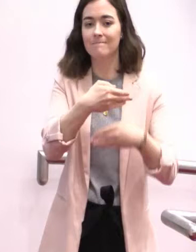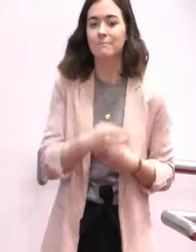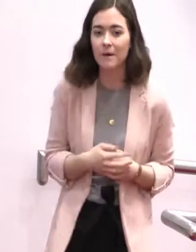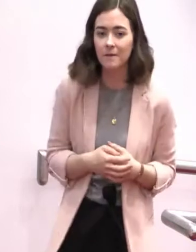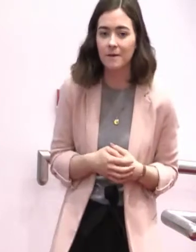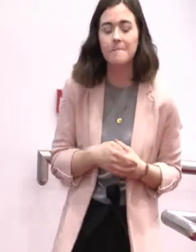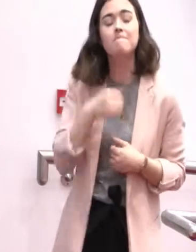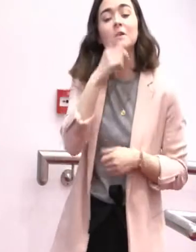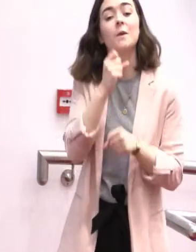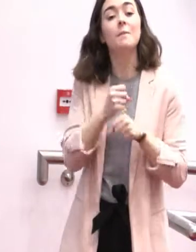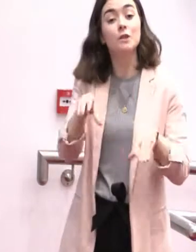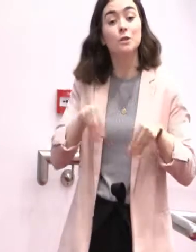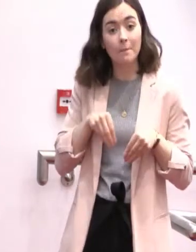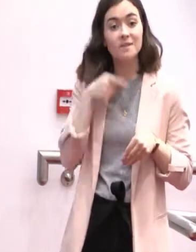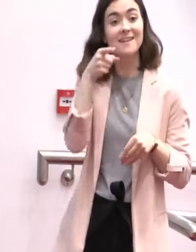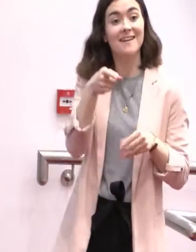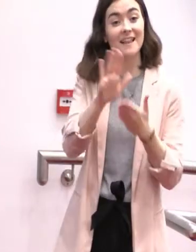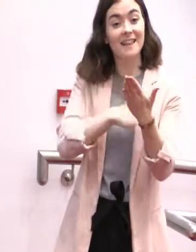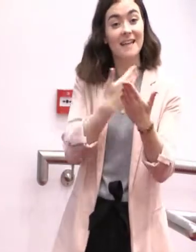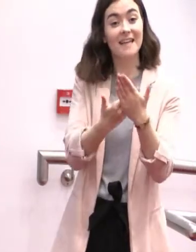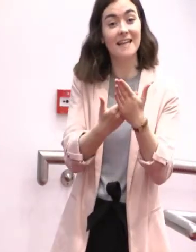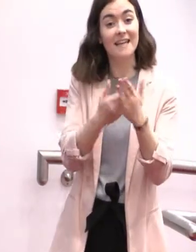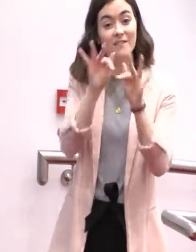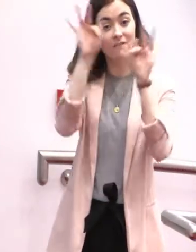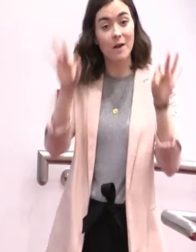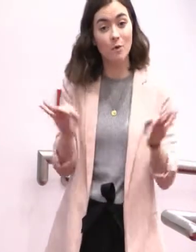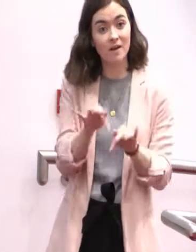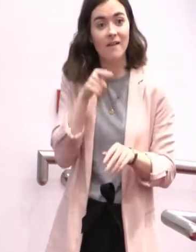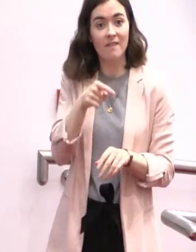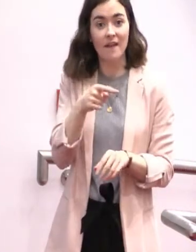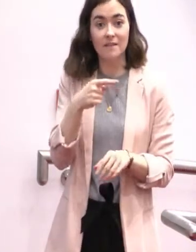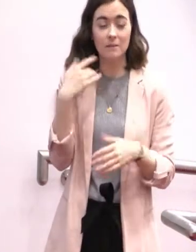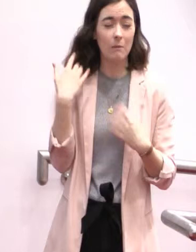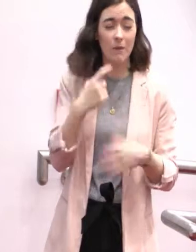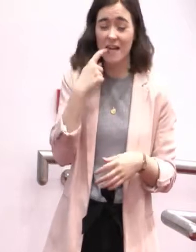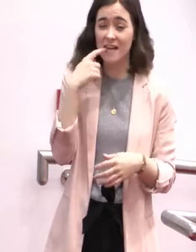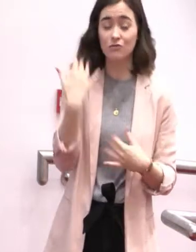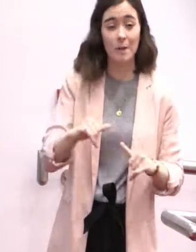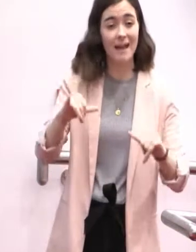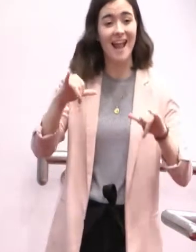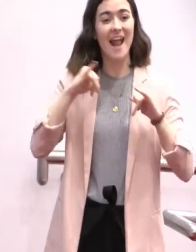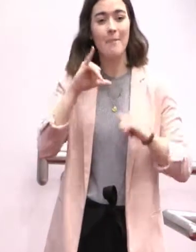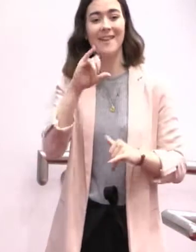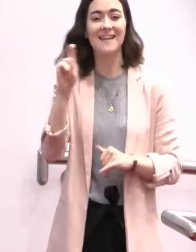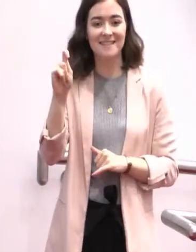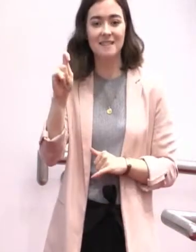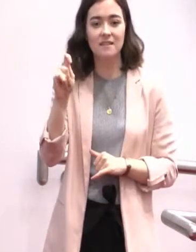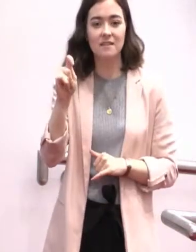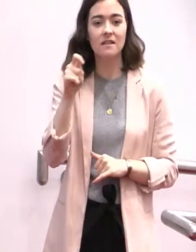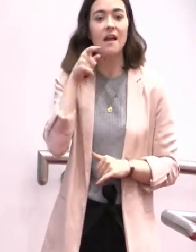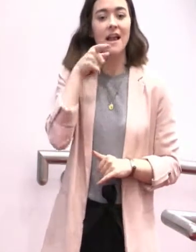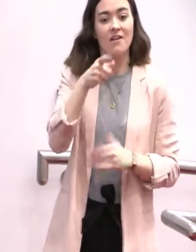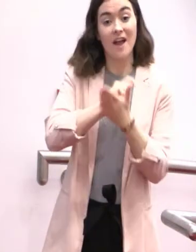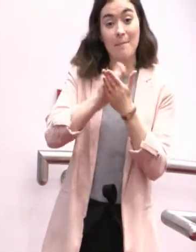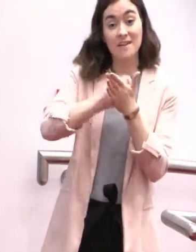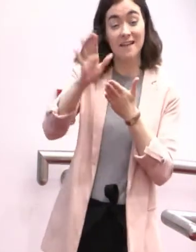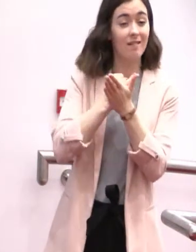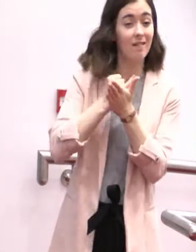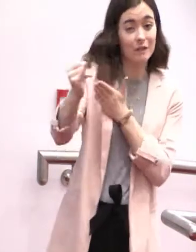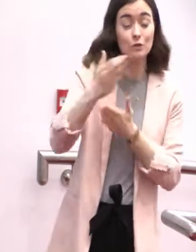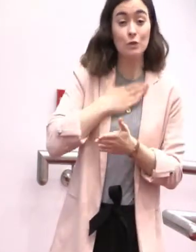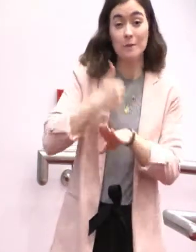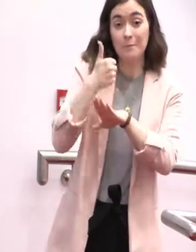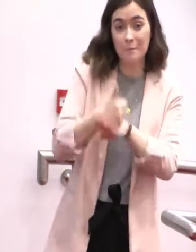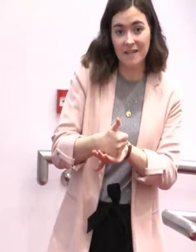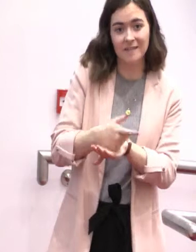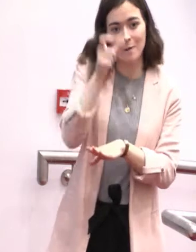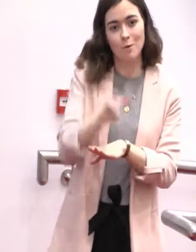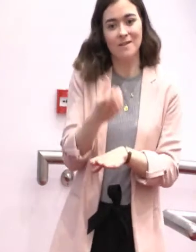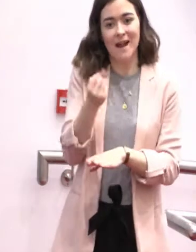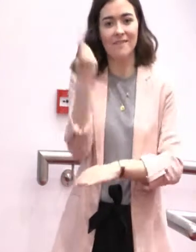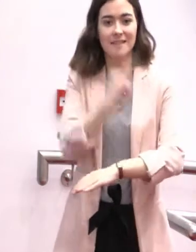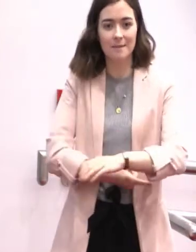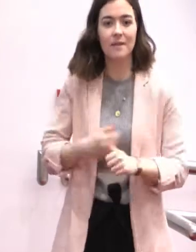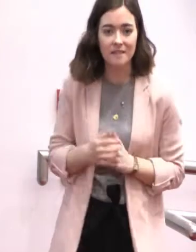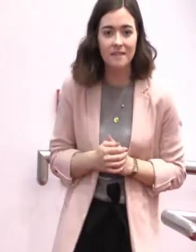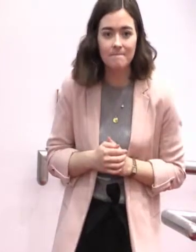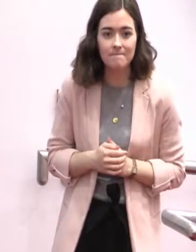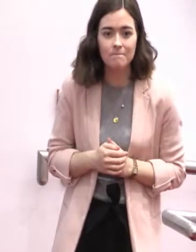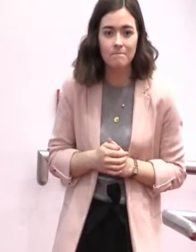Concerning adoption, the legal framework is extremely .